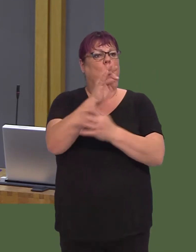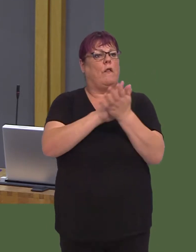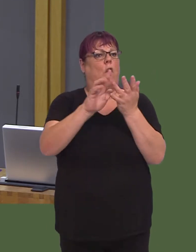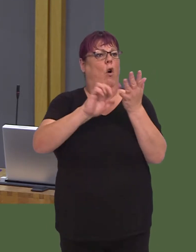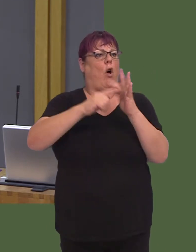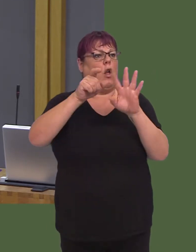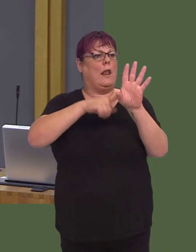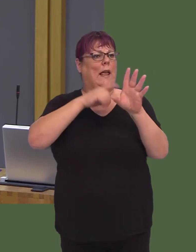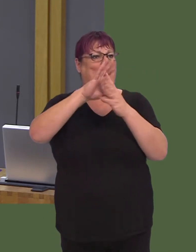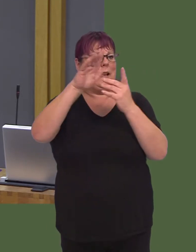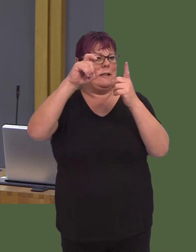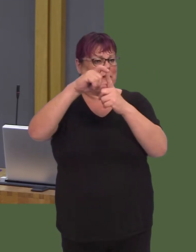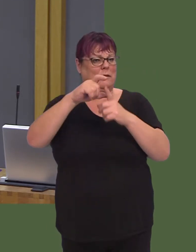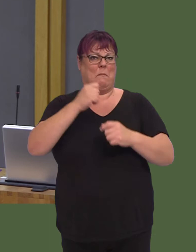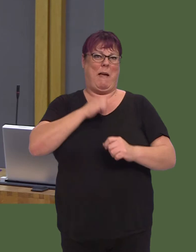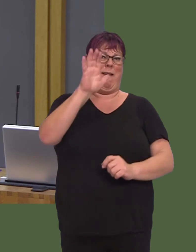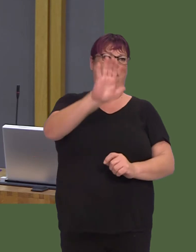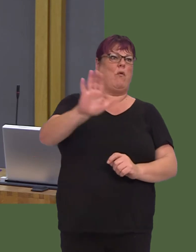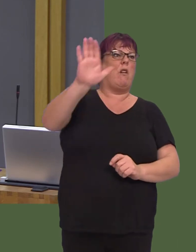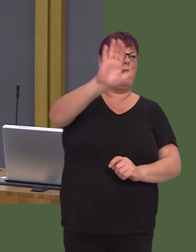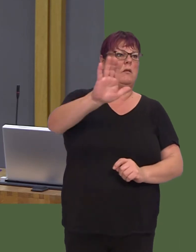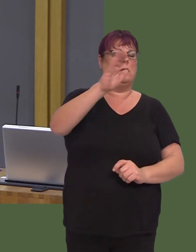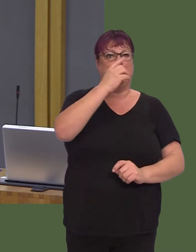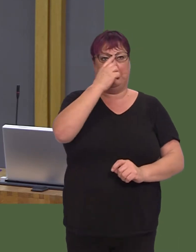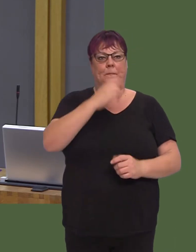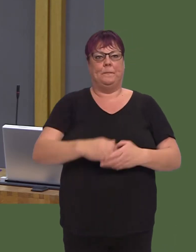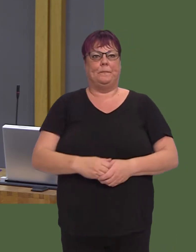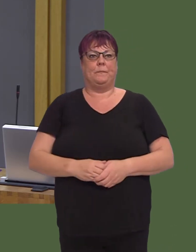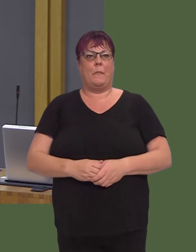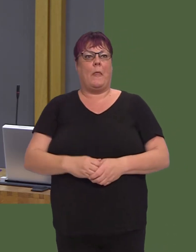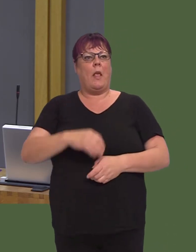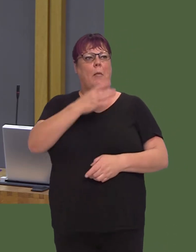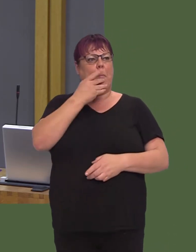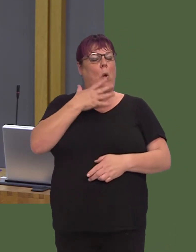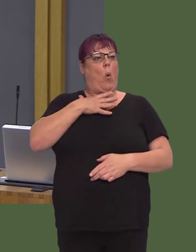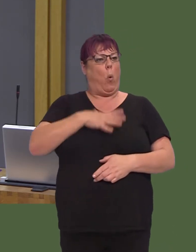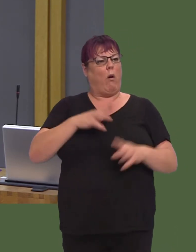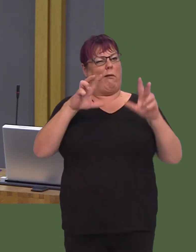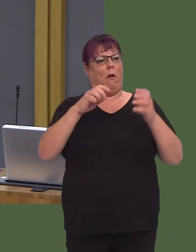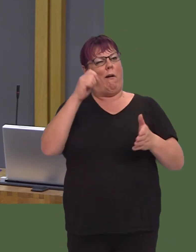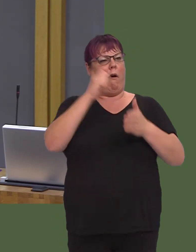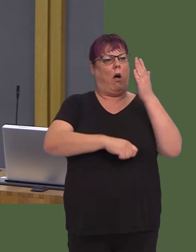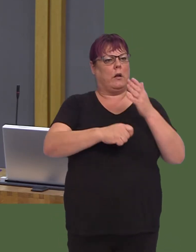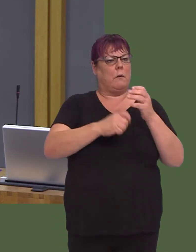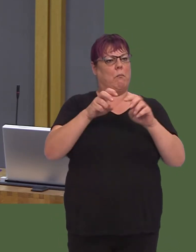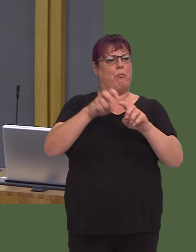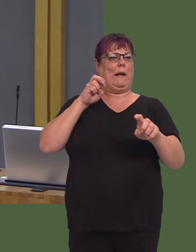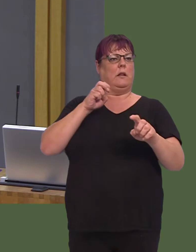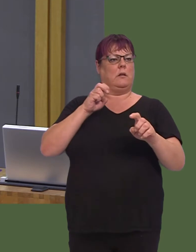the port of Holyhead in my constituency? Doesn't that demonstrate how irresponsible the supporters of a hard Brexit are within